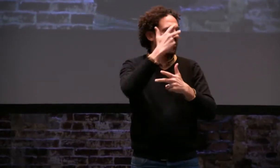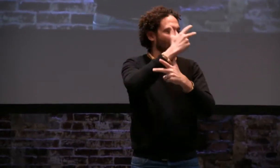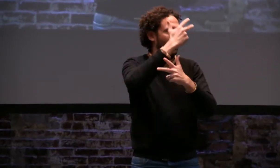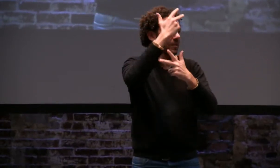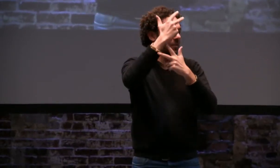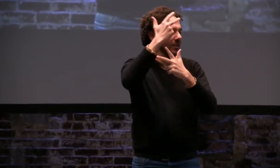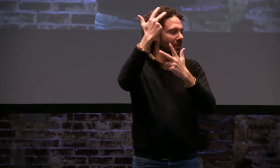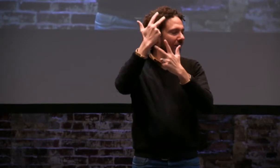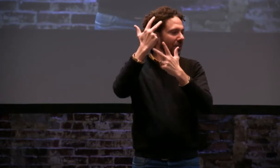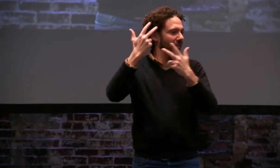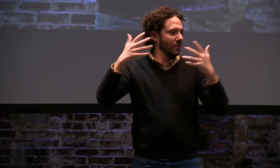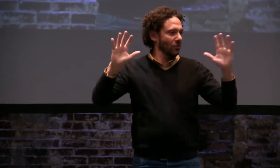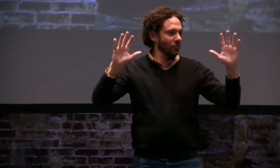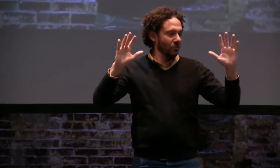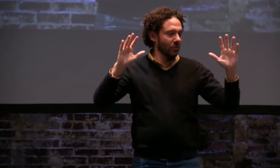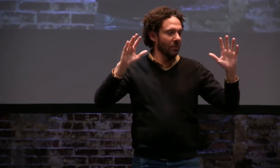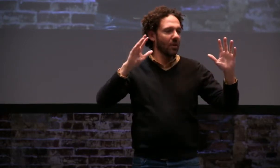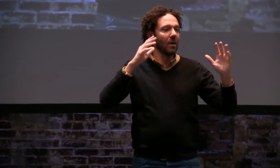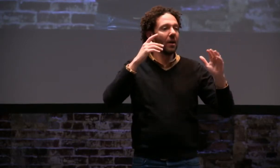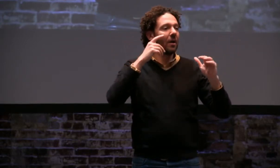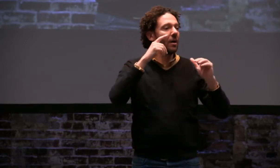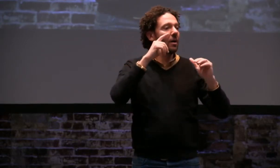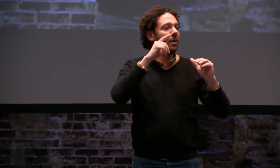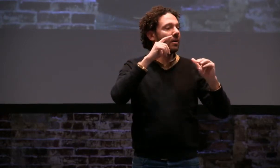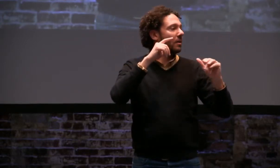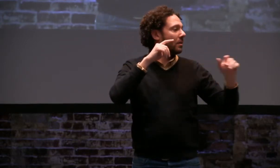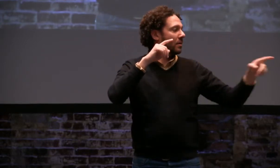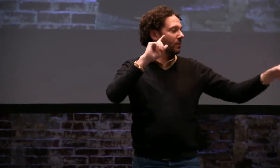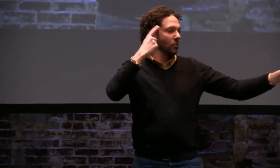Now hopefully every group has already selected their top three choices